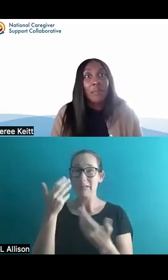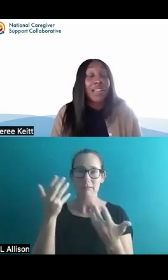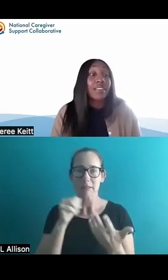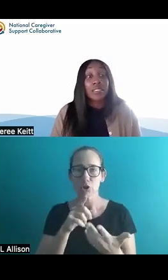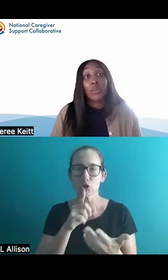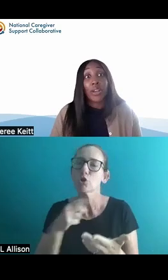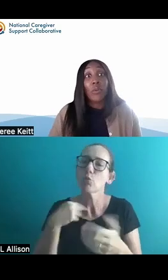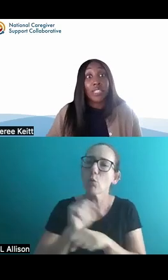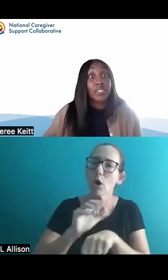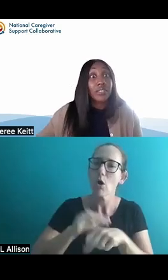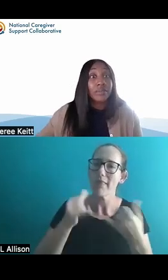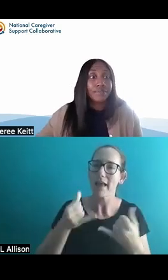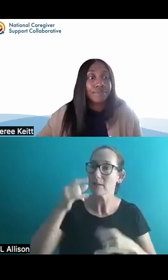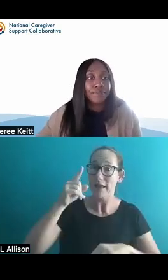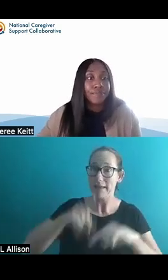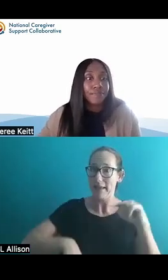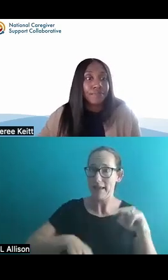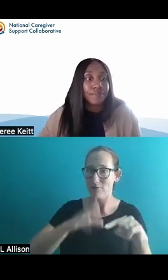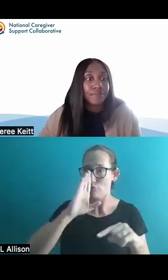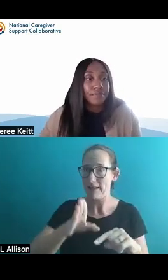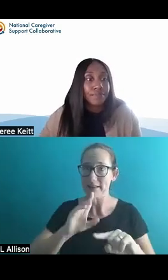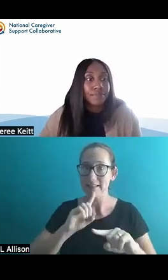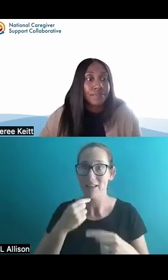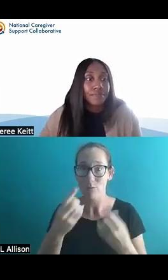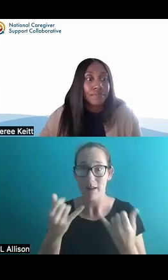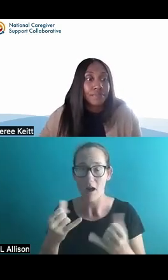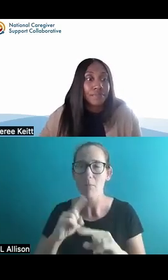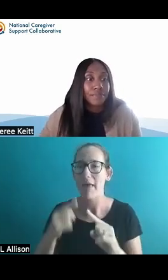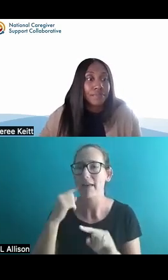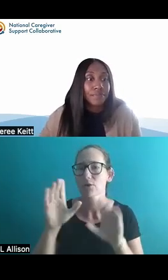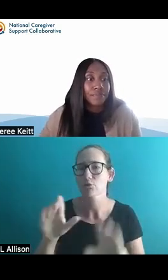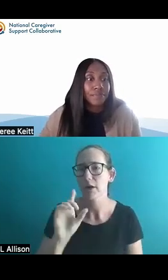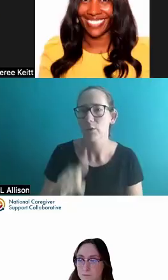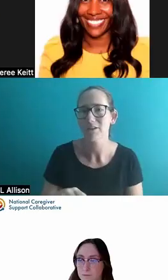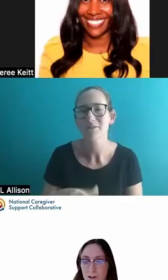but I think it's a great question. Thanks, Sheree. Glad that's something that you all